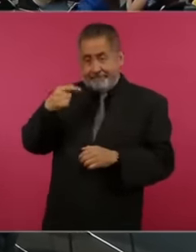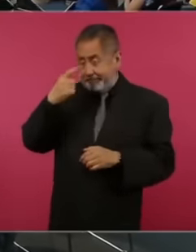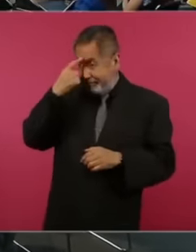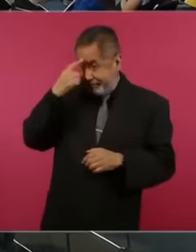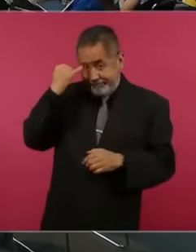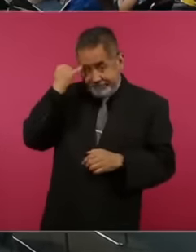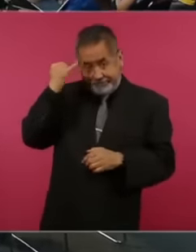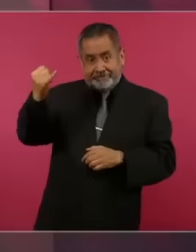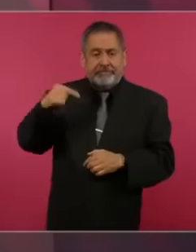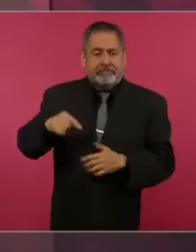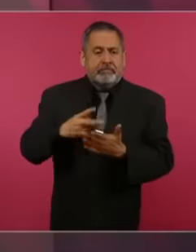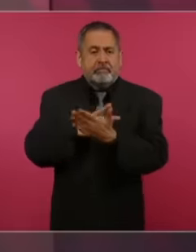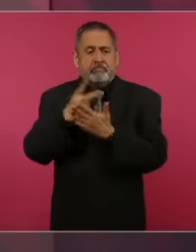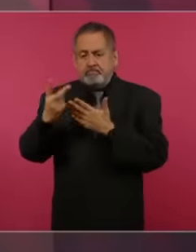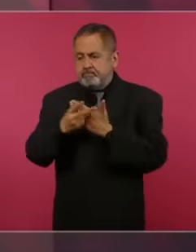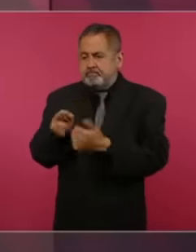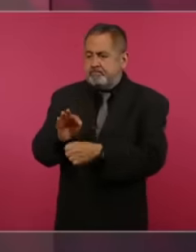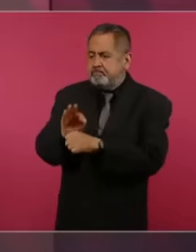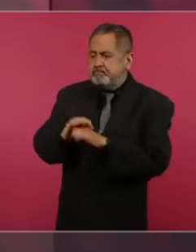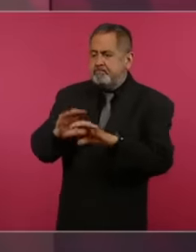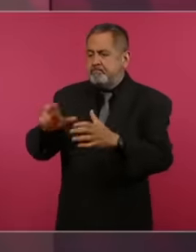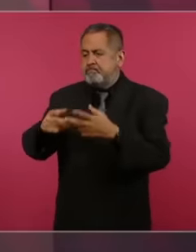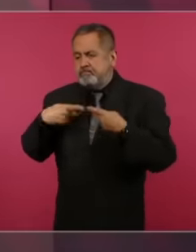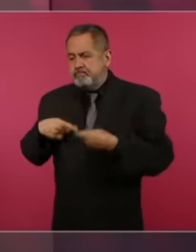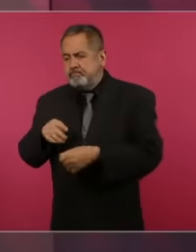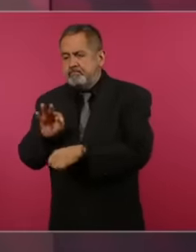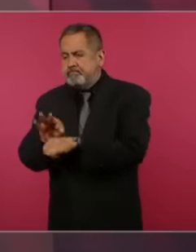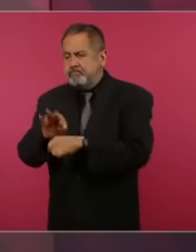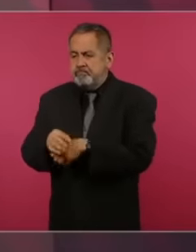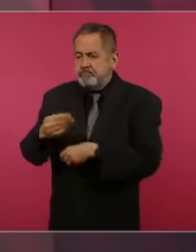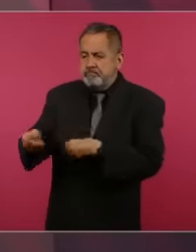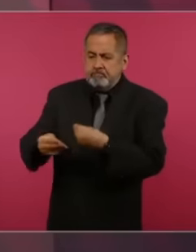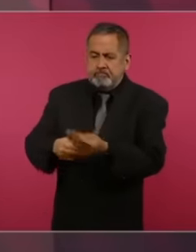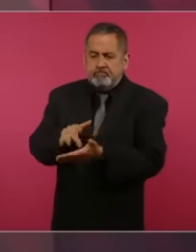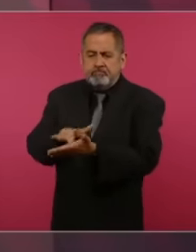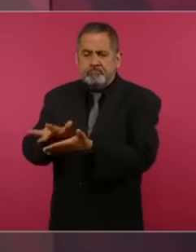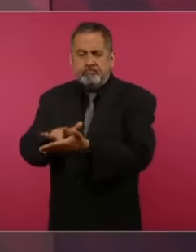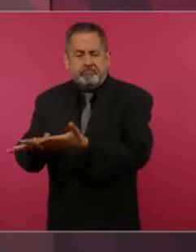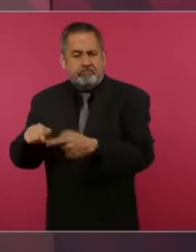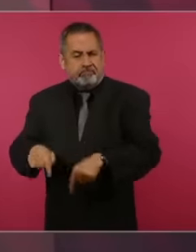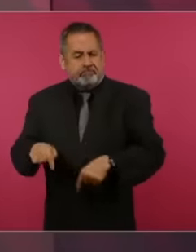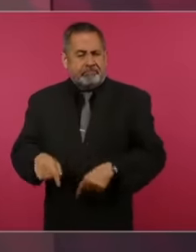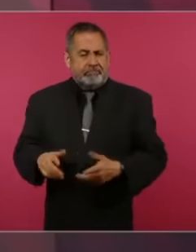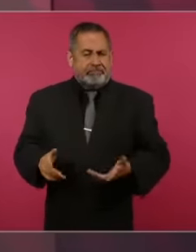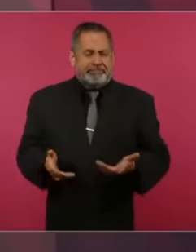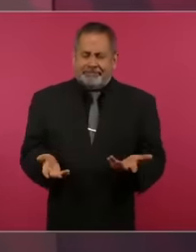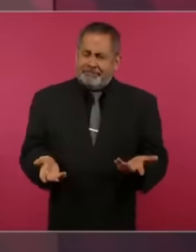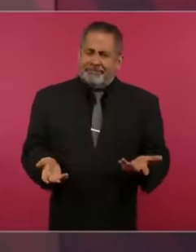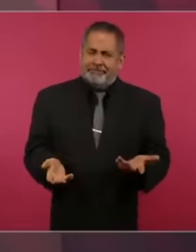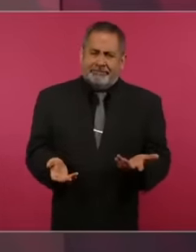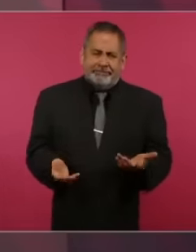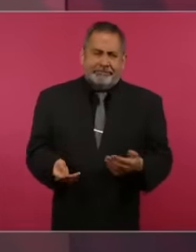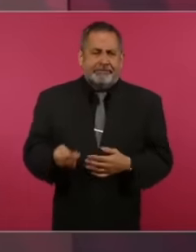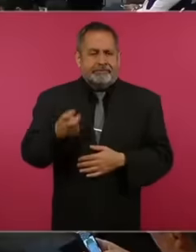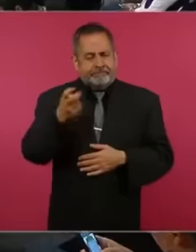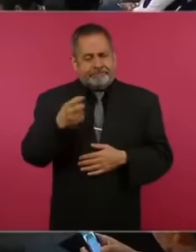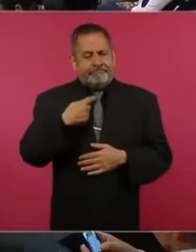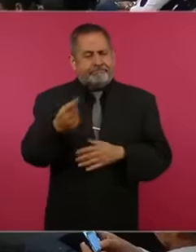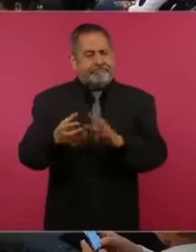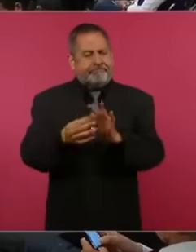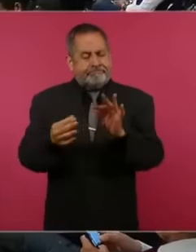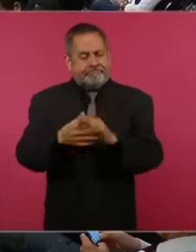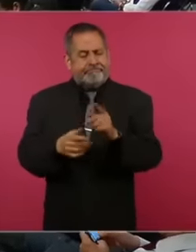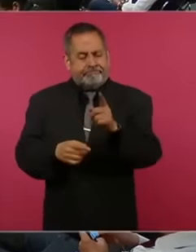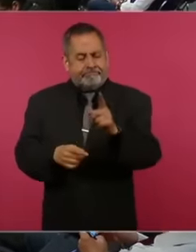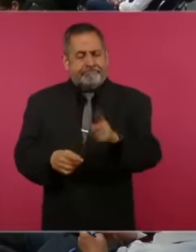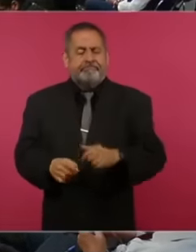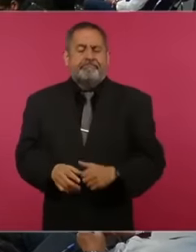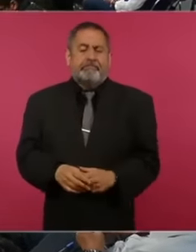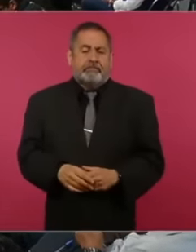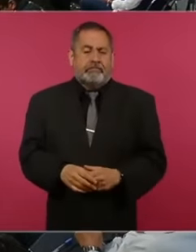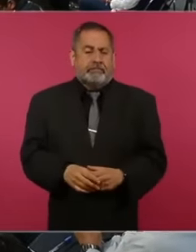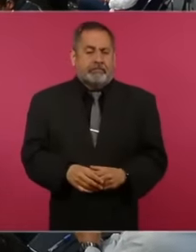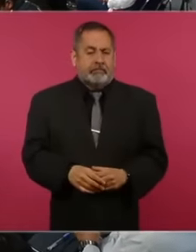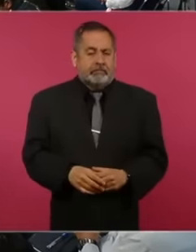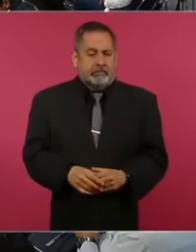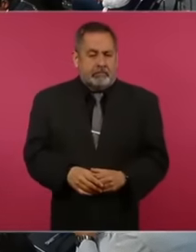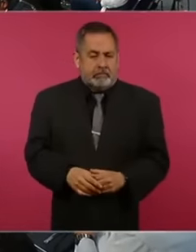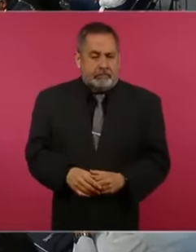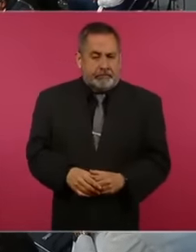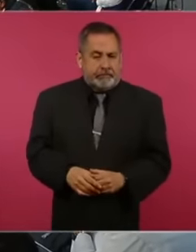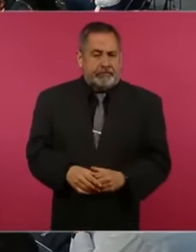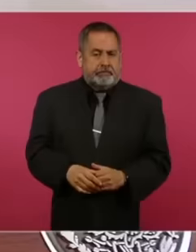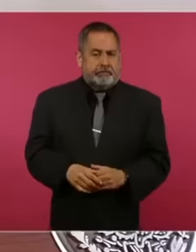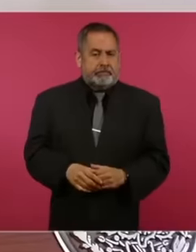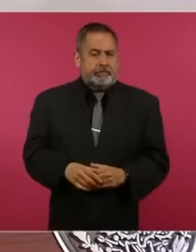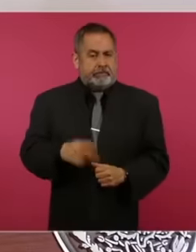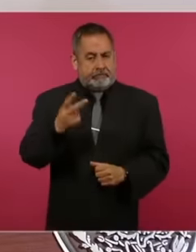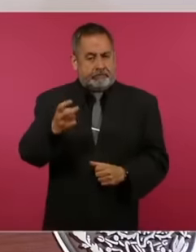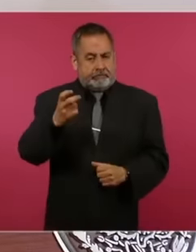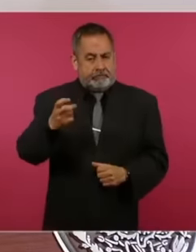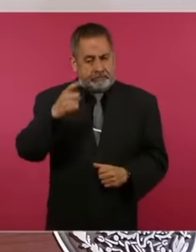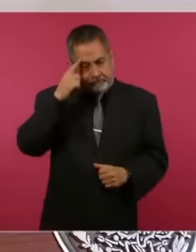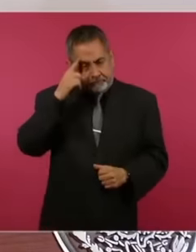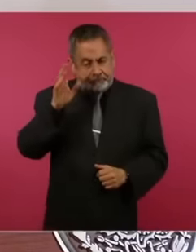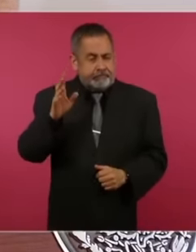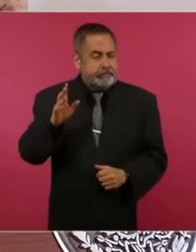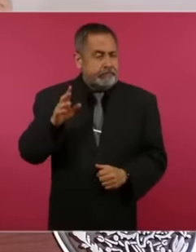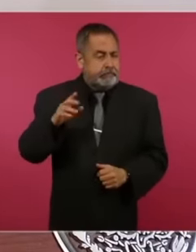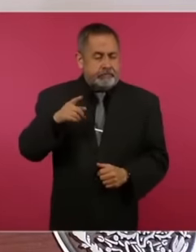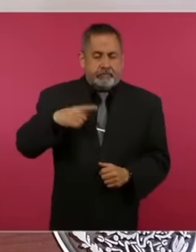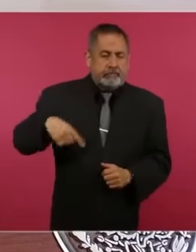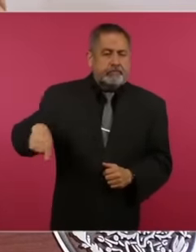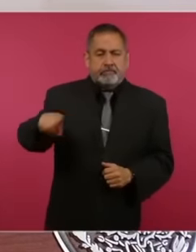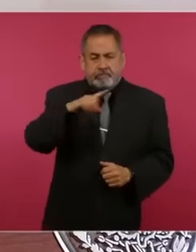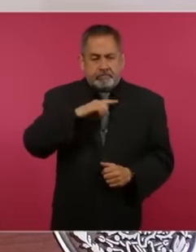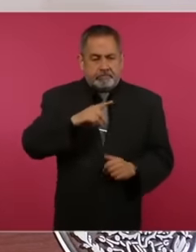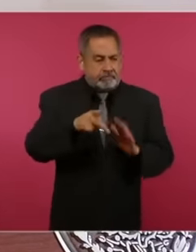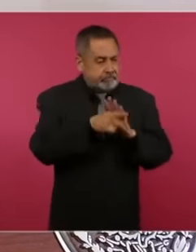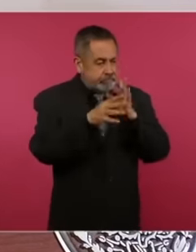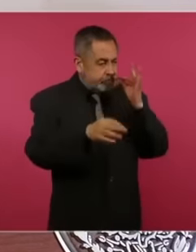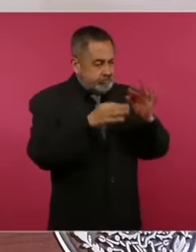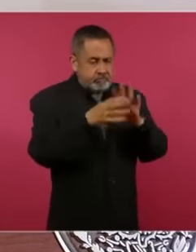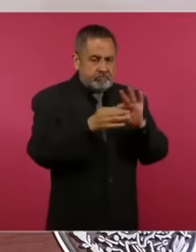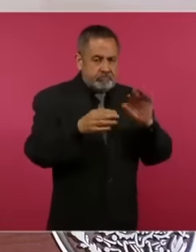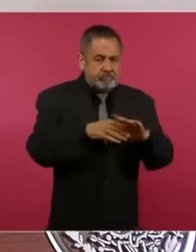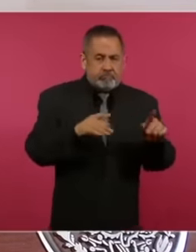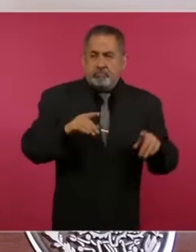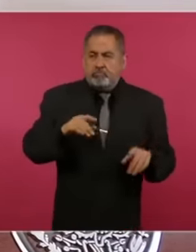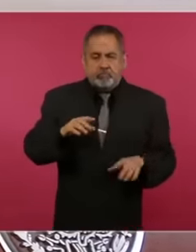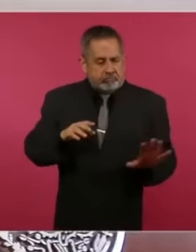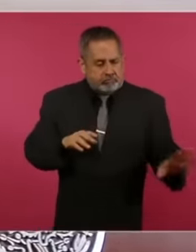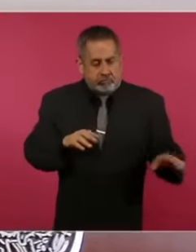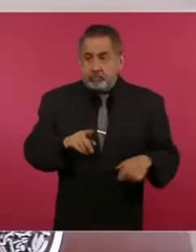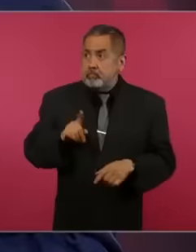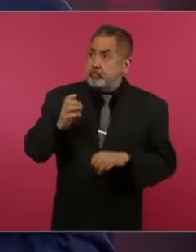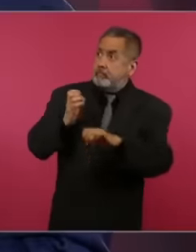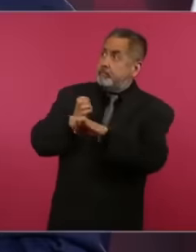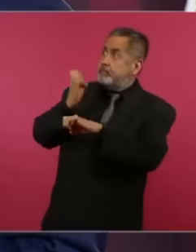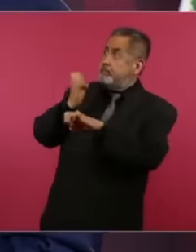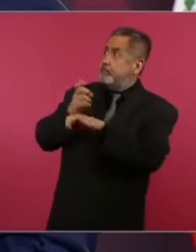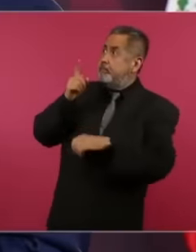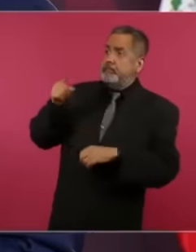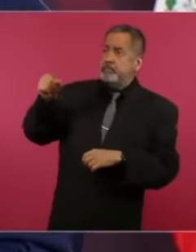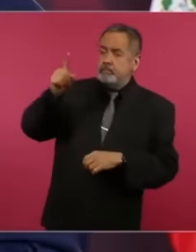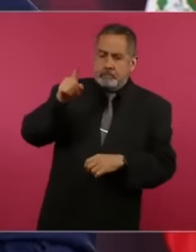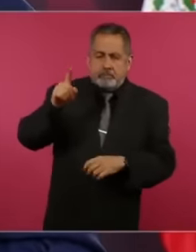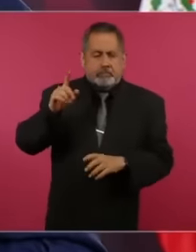social programs, so that is the explanation for that. The media in the States are much more